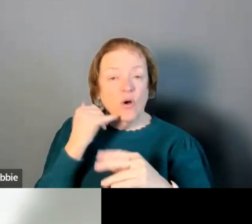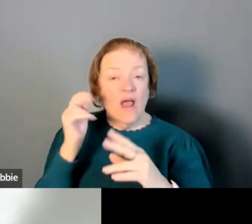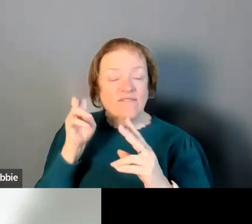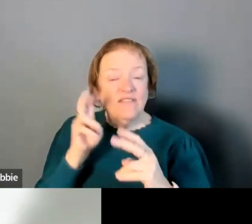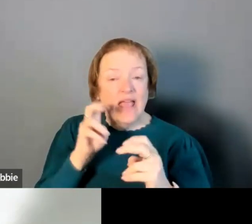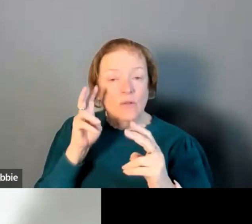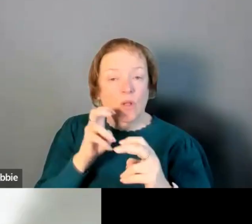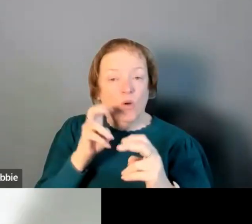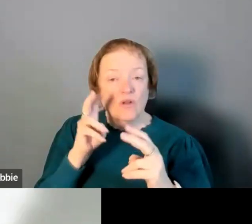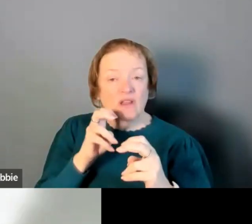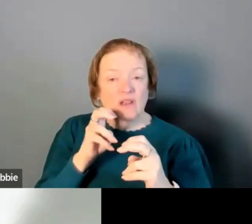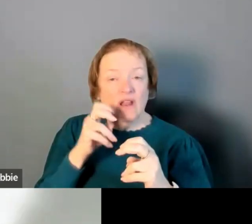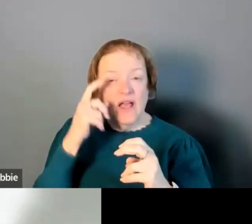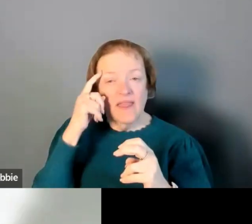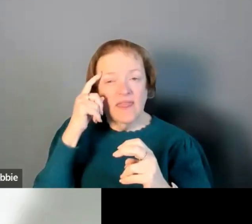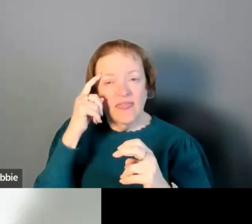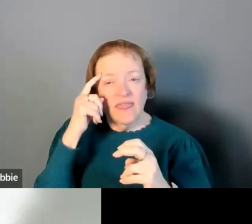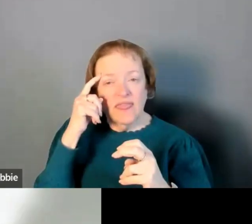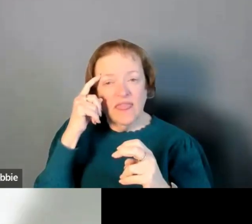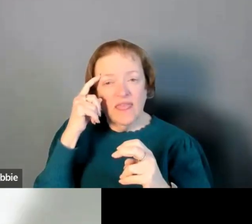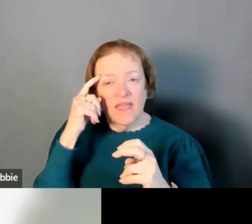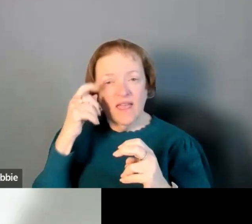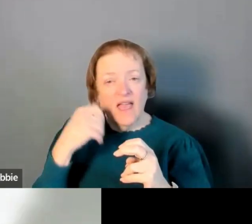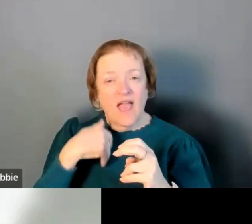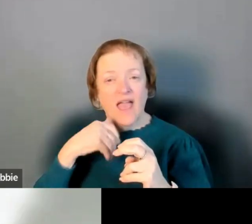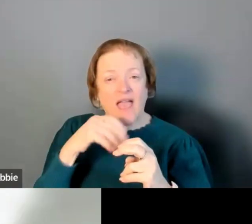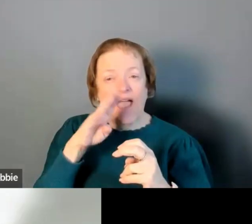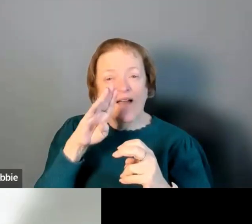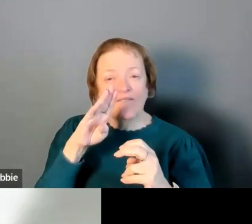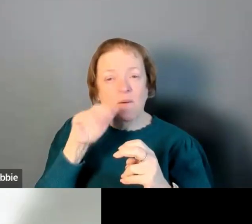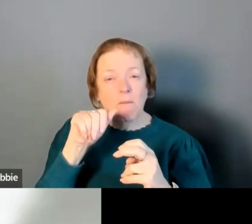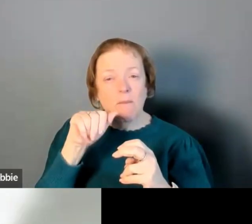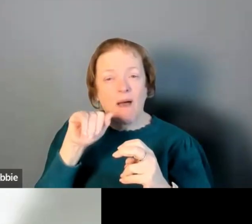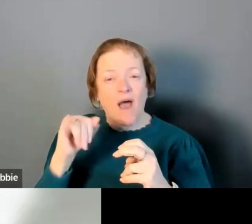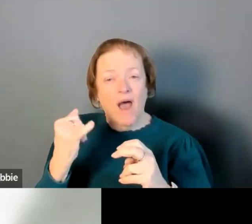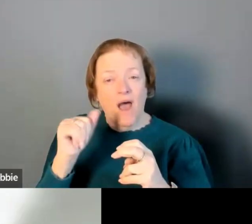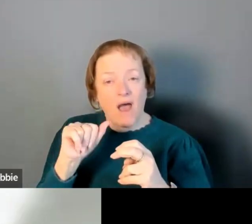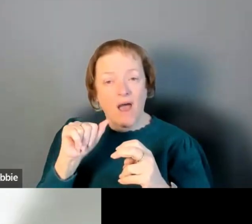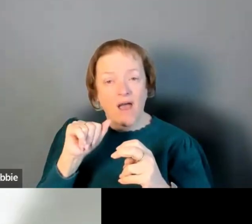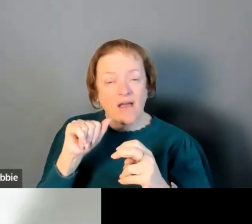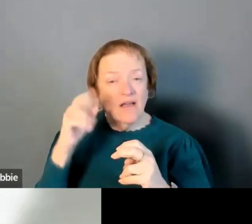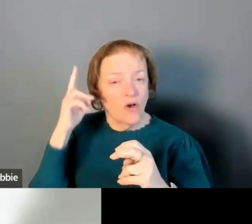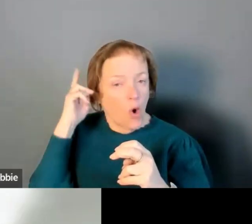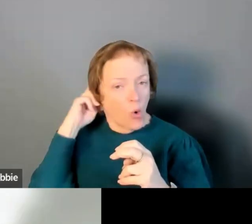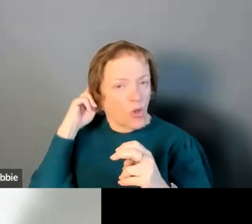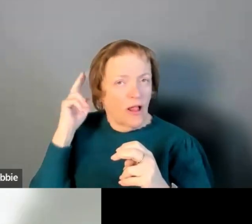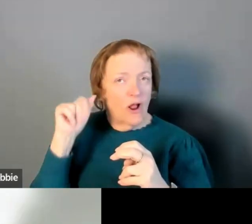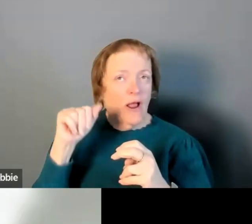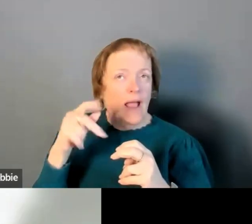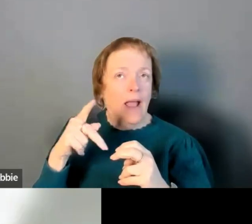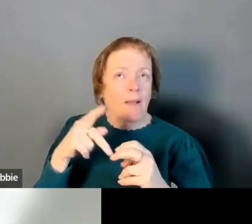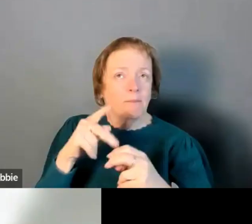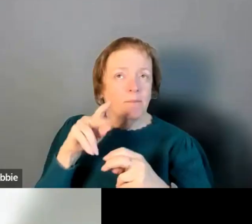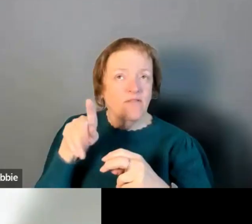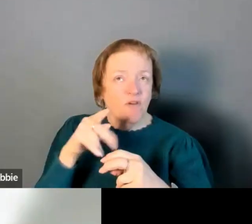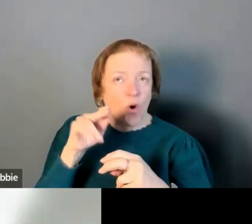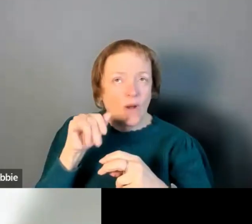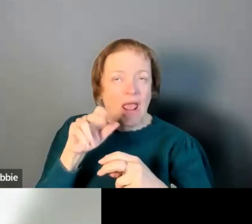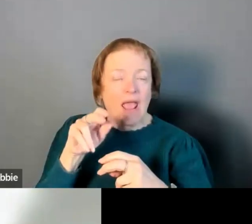I think I have the what I have, the BAHA I have the the Cochlear app, I have the Phonak My Junior, I have the regular Phonak, because,